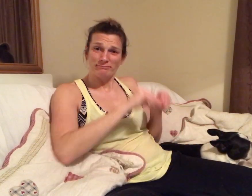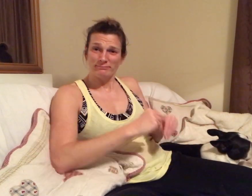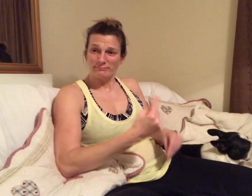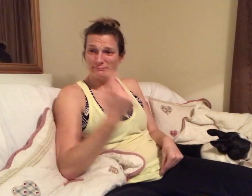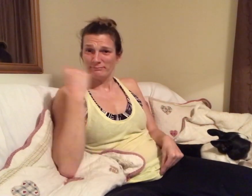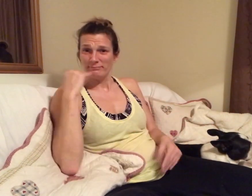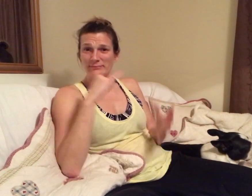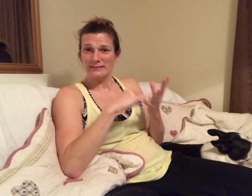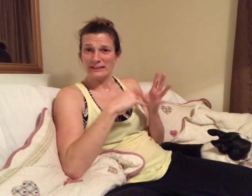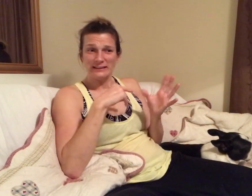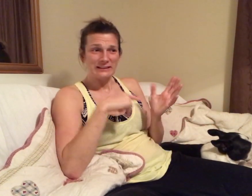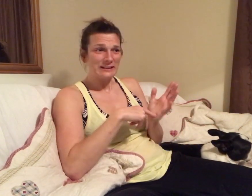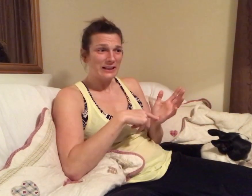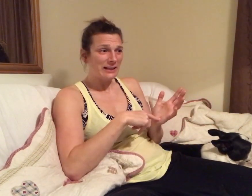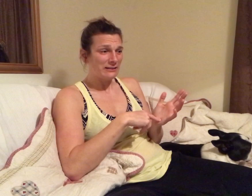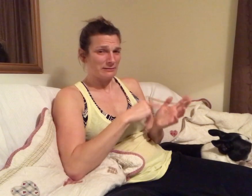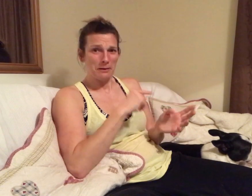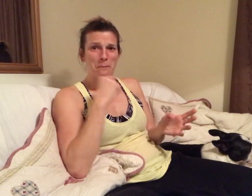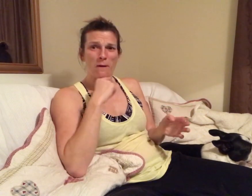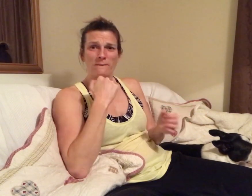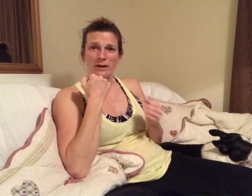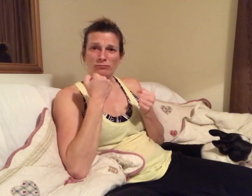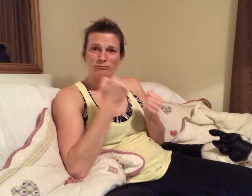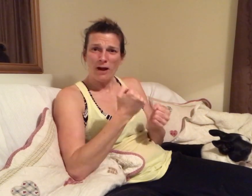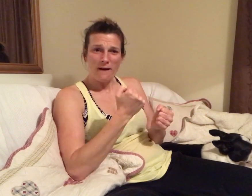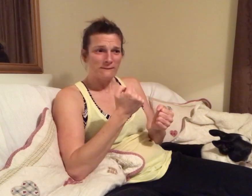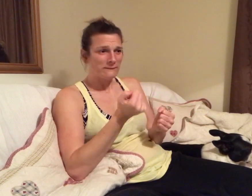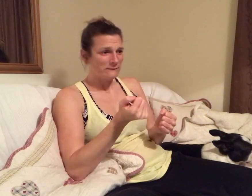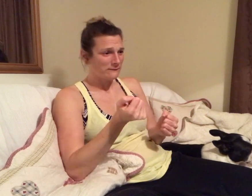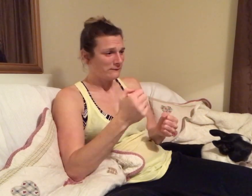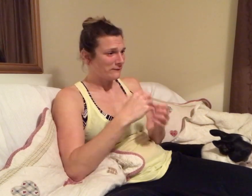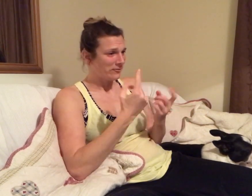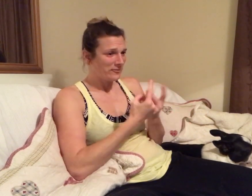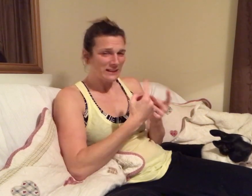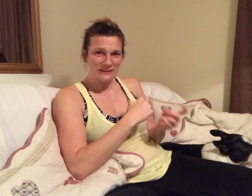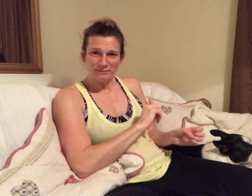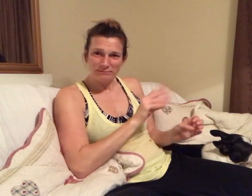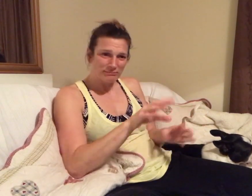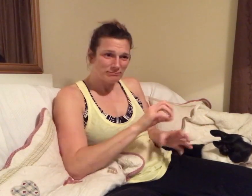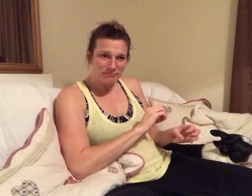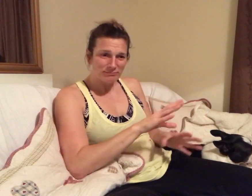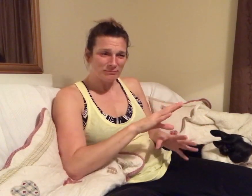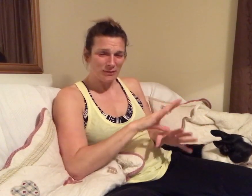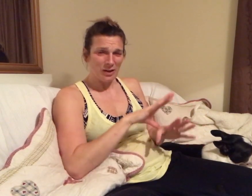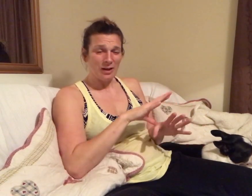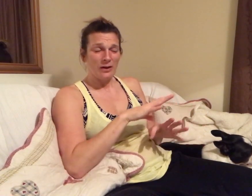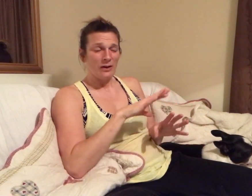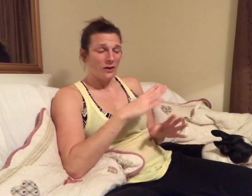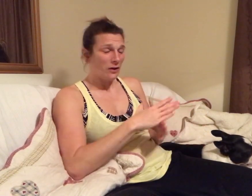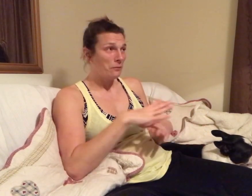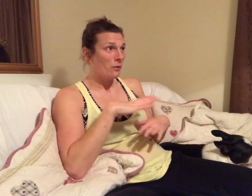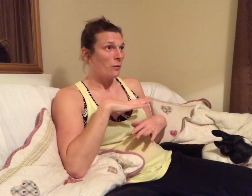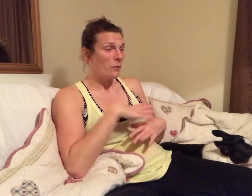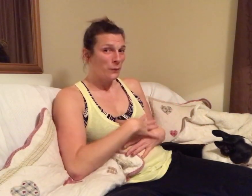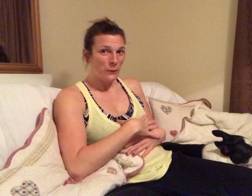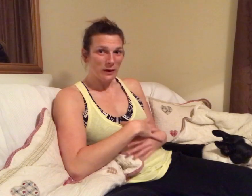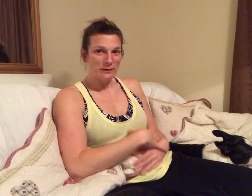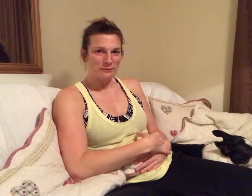We moved here on Saturday, my boyfriend drove us here... Helped me with all my stuff and it was exhausting!